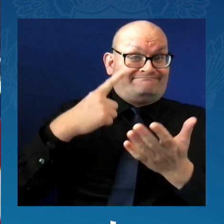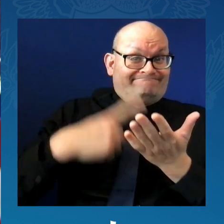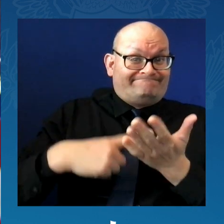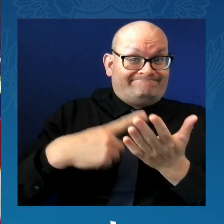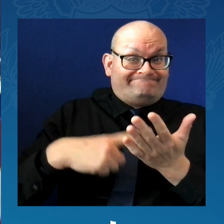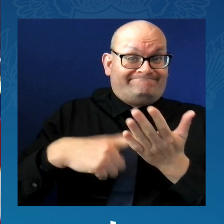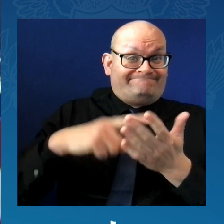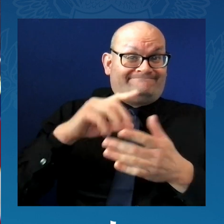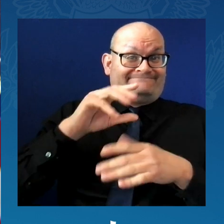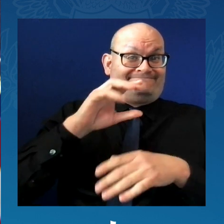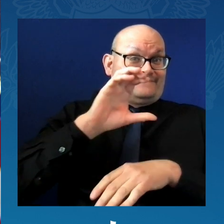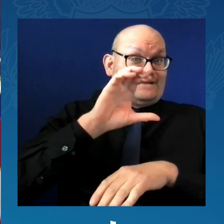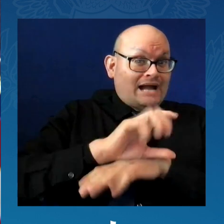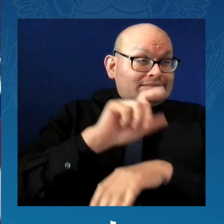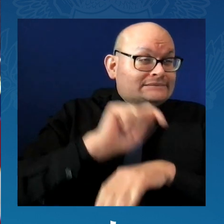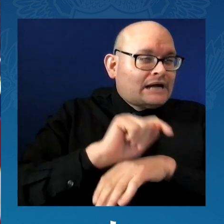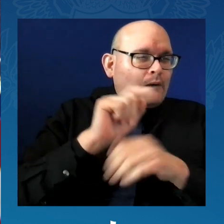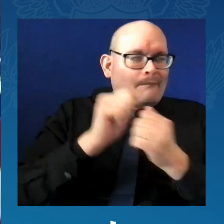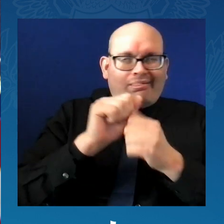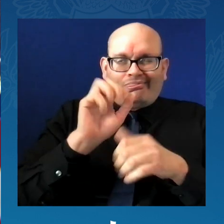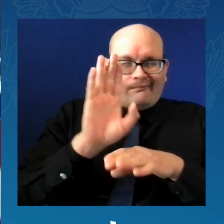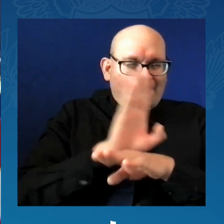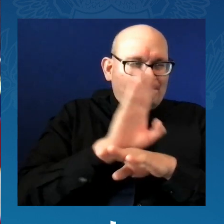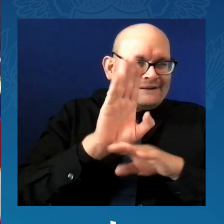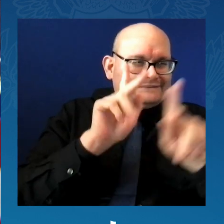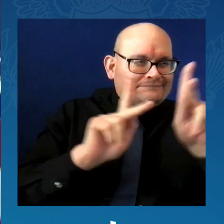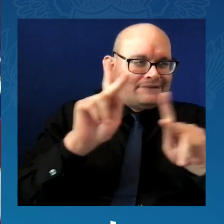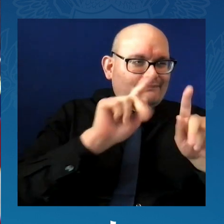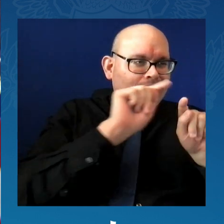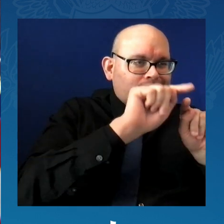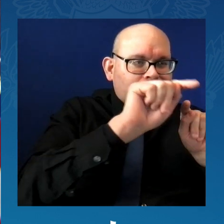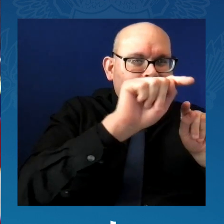our administration is currently developing the first rules